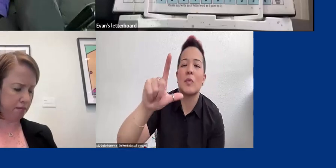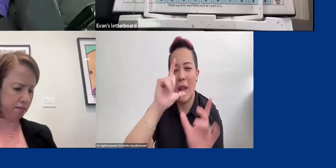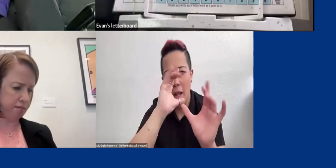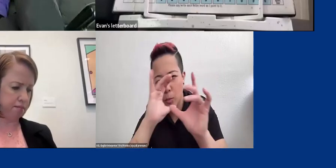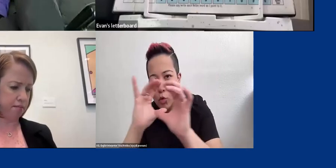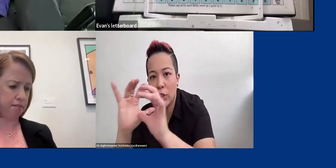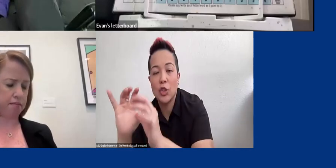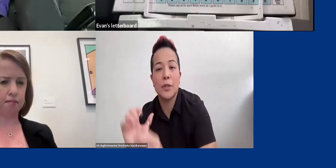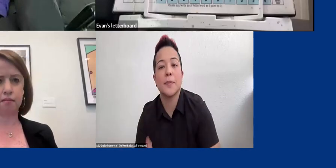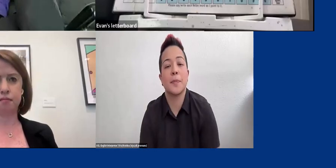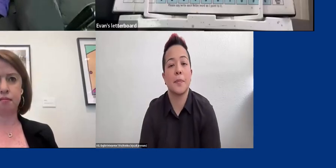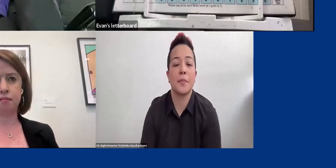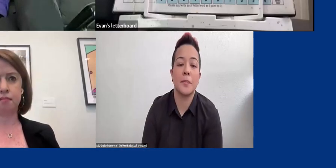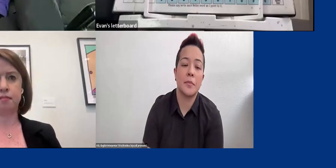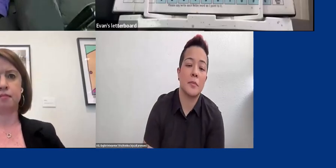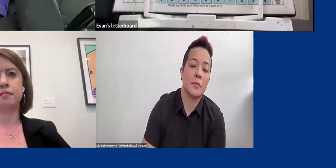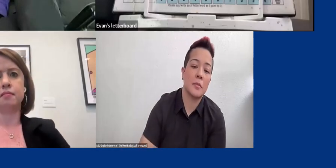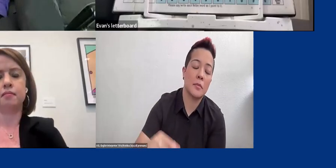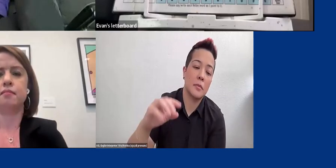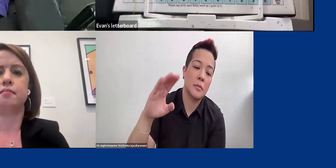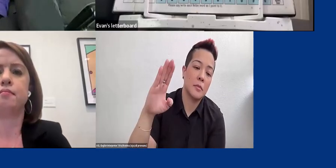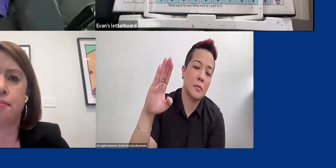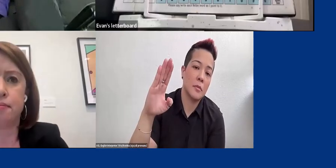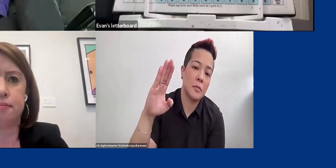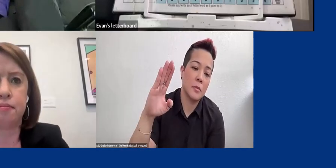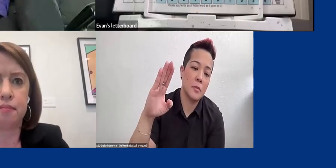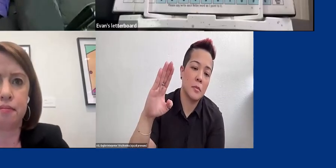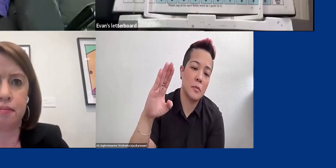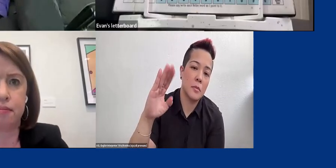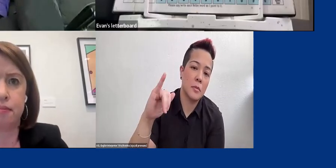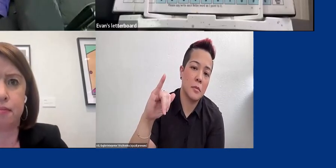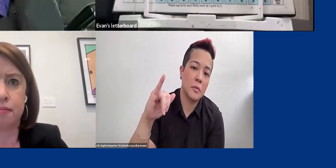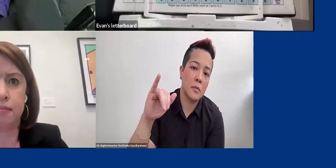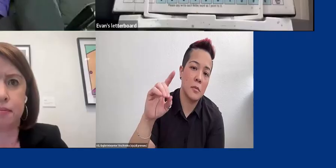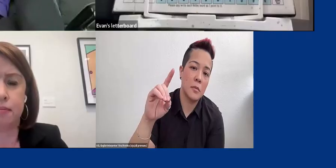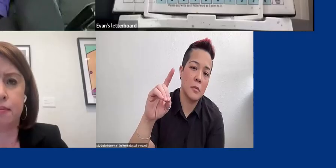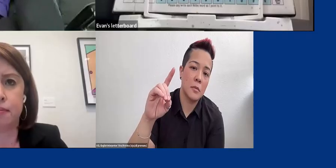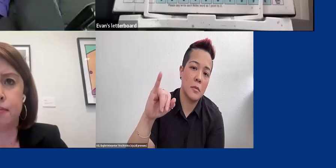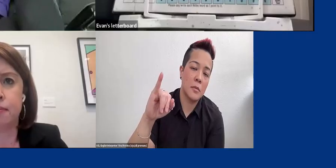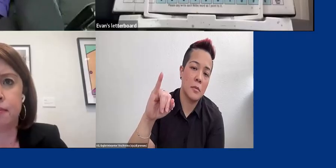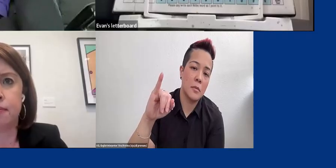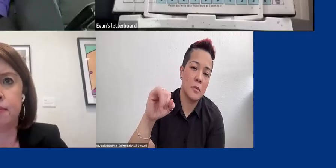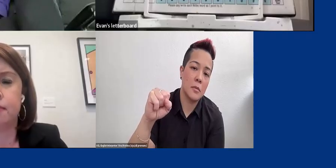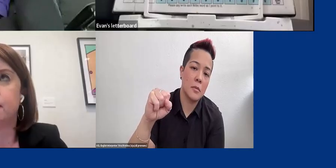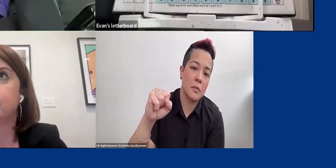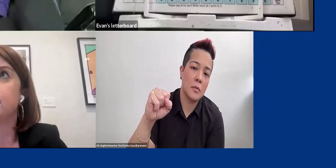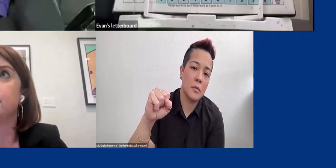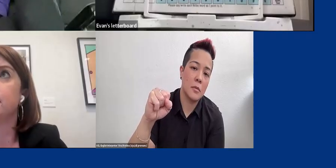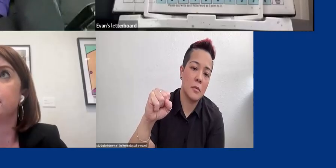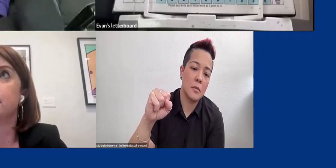by D-I-S-A, by disabled.